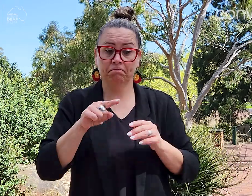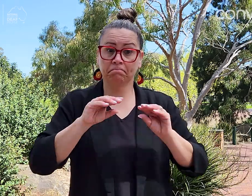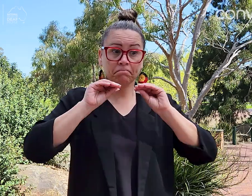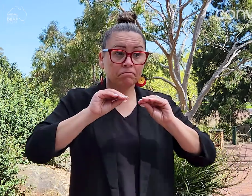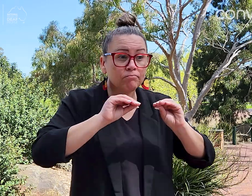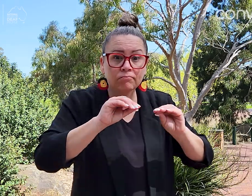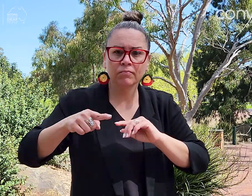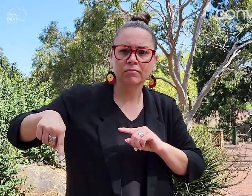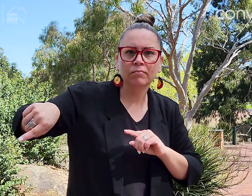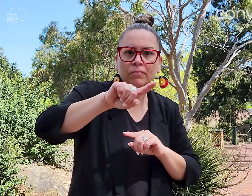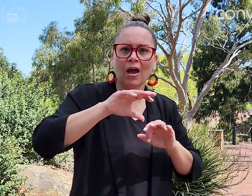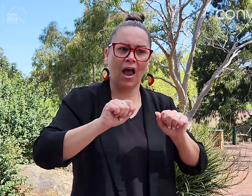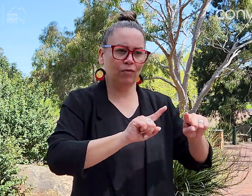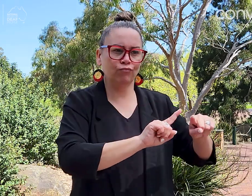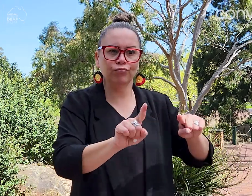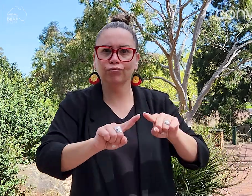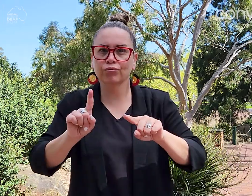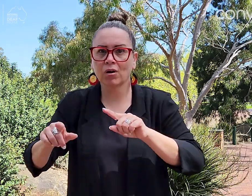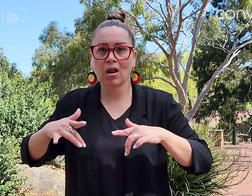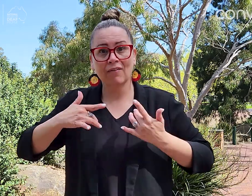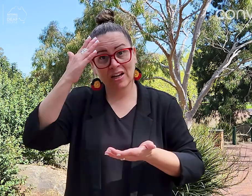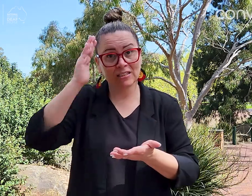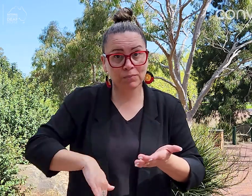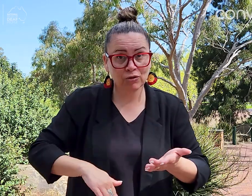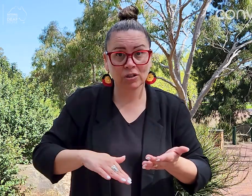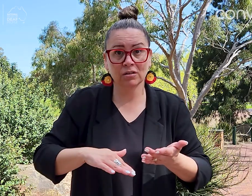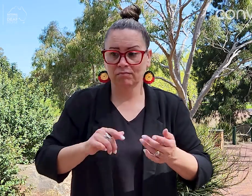educating others about diverse, lived experiences,